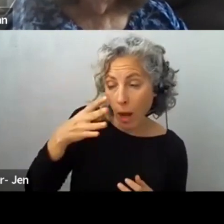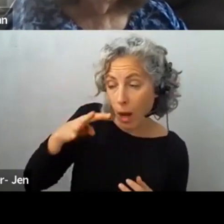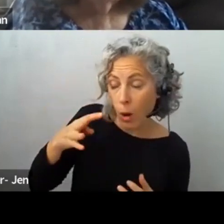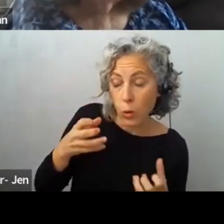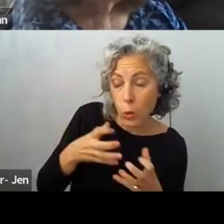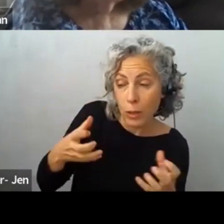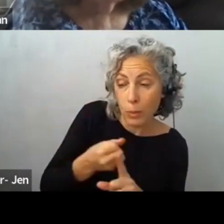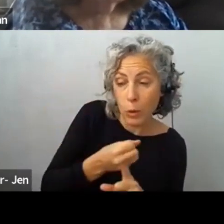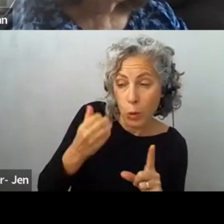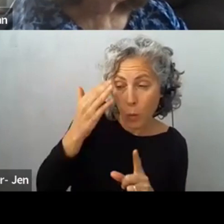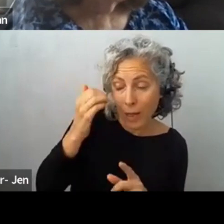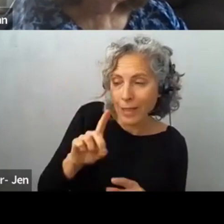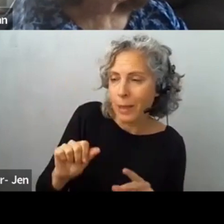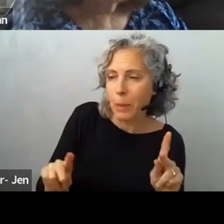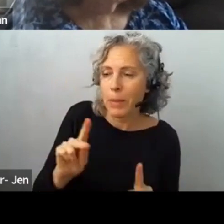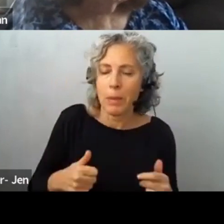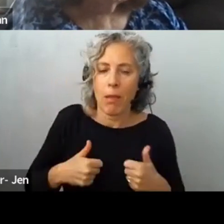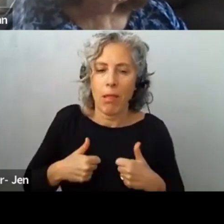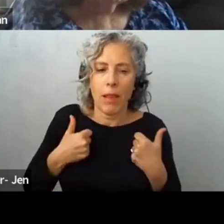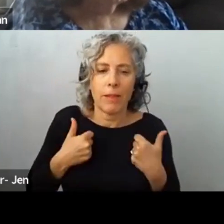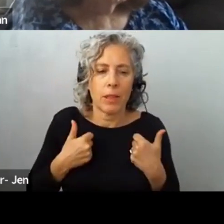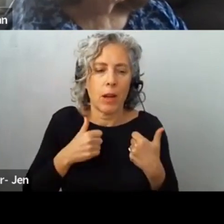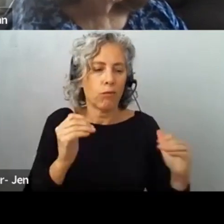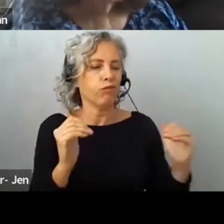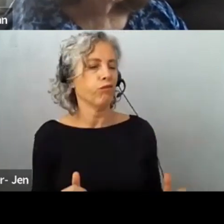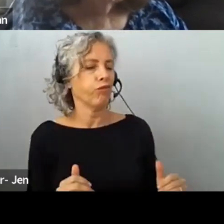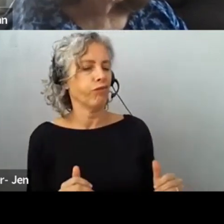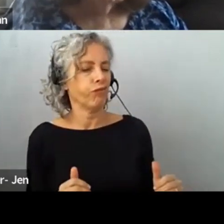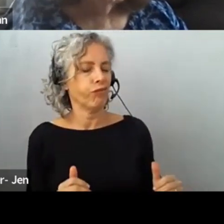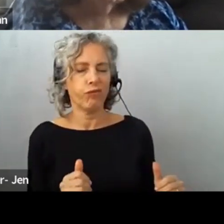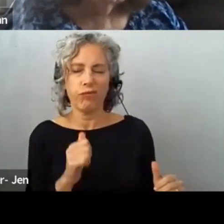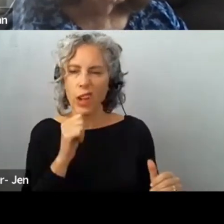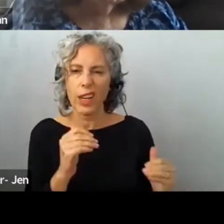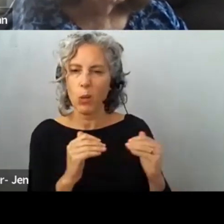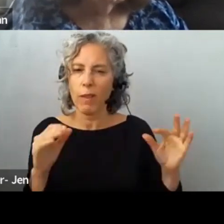that disabled people's lives are devalued, and a lot of abuse